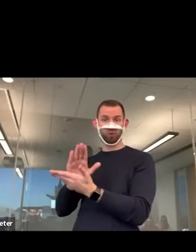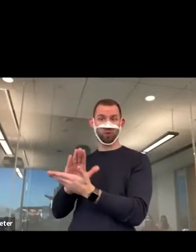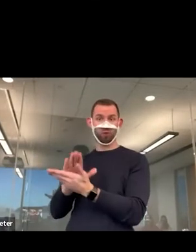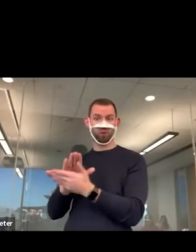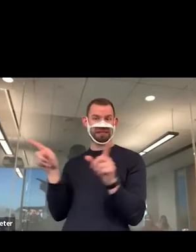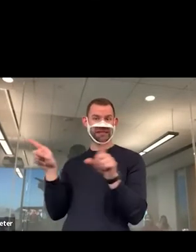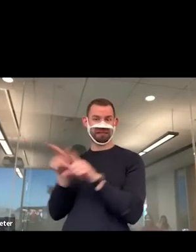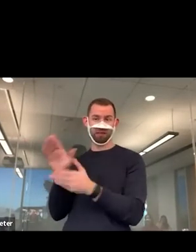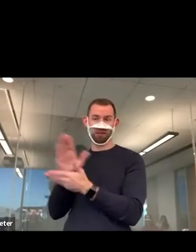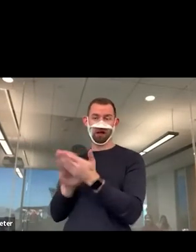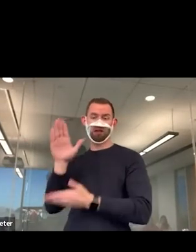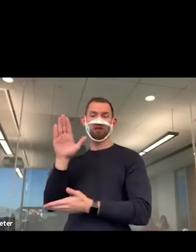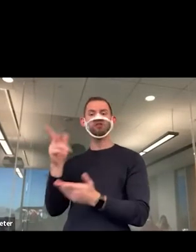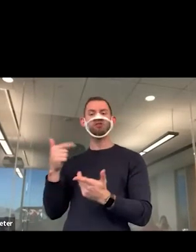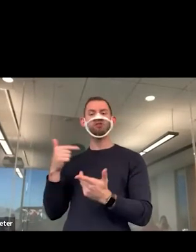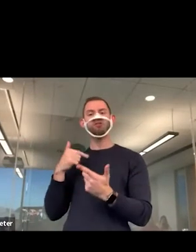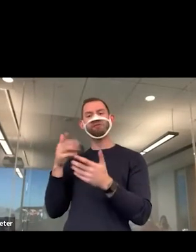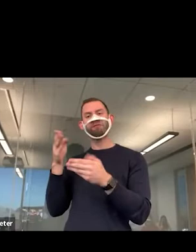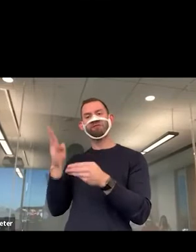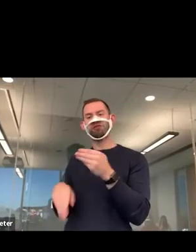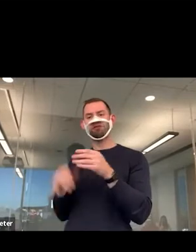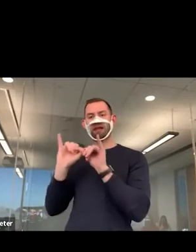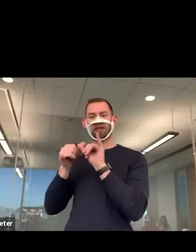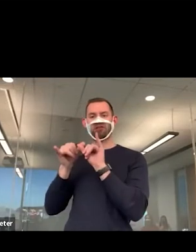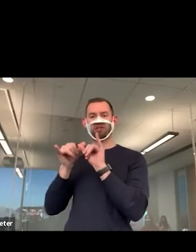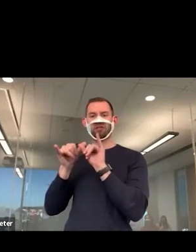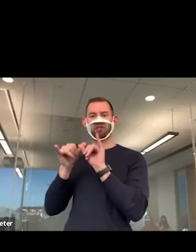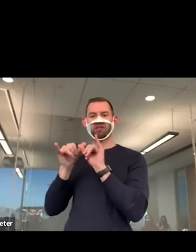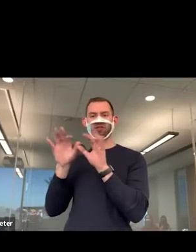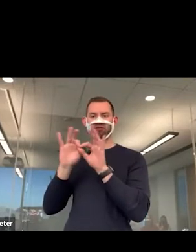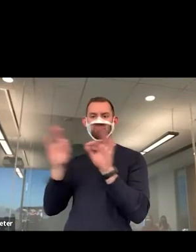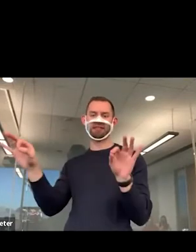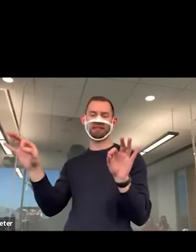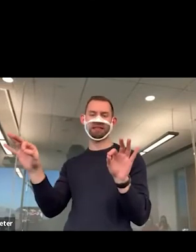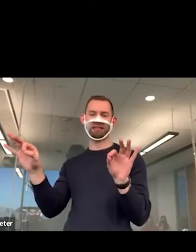a marine engineering degree but it's very similar to a mechanical engineering degree